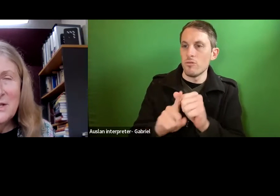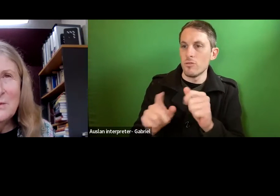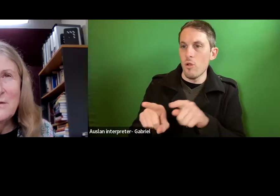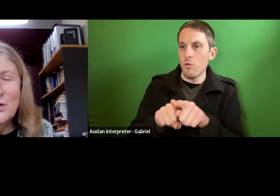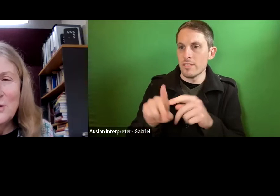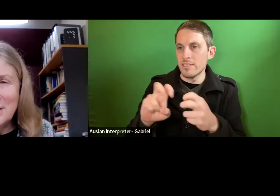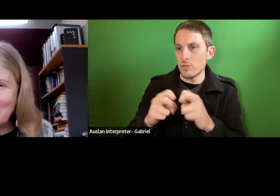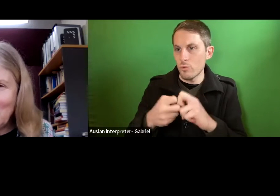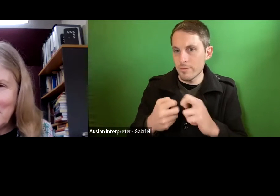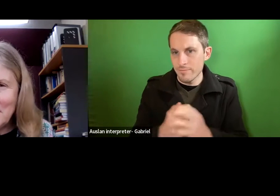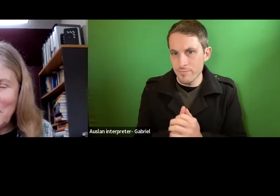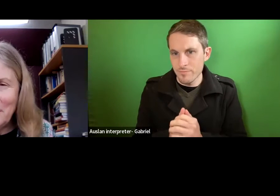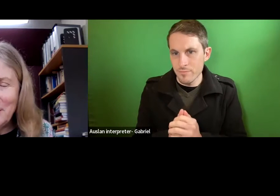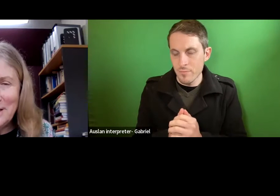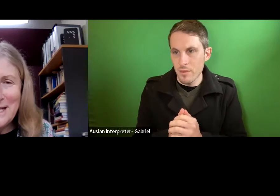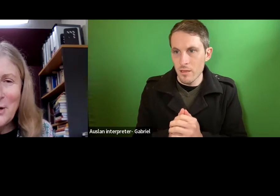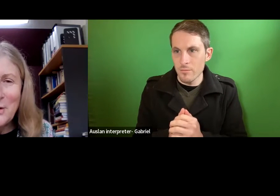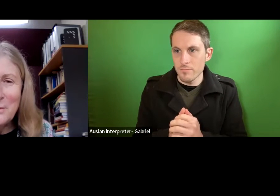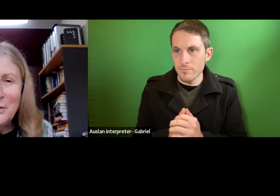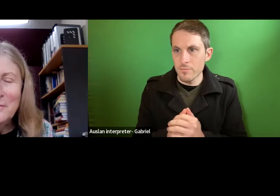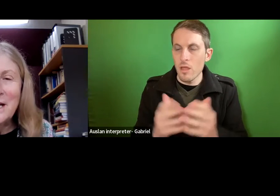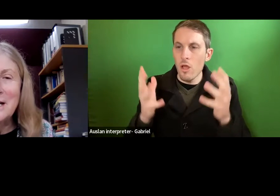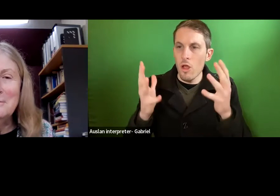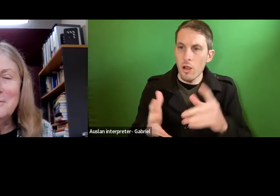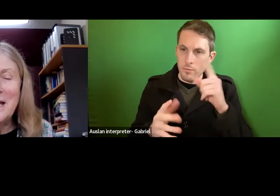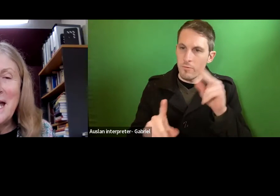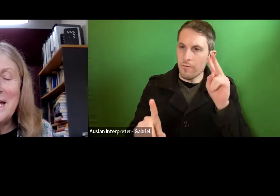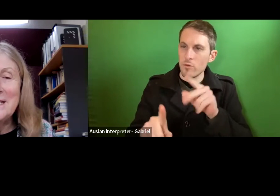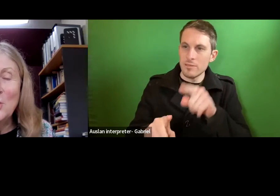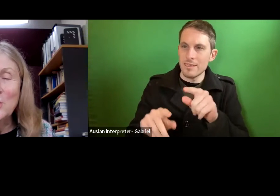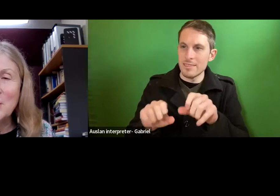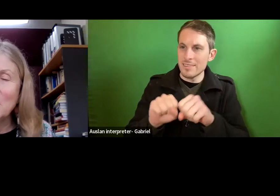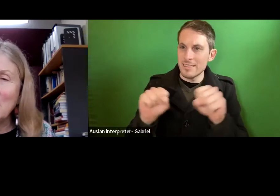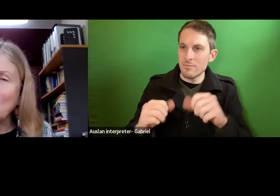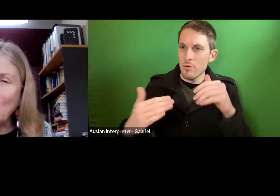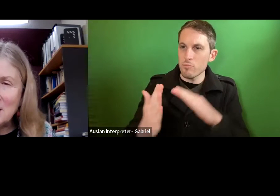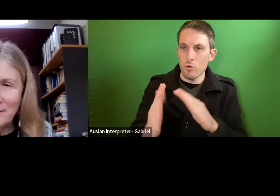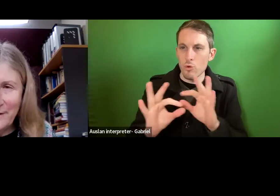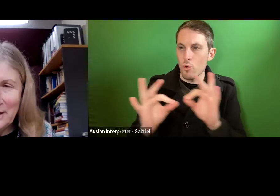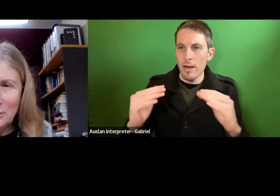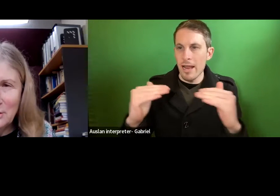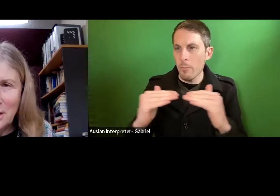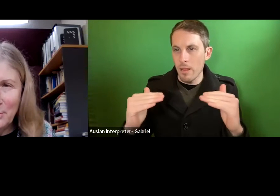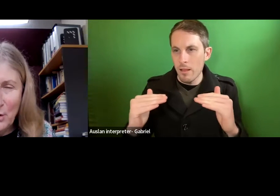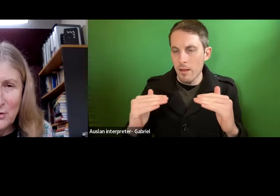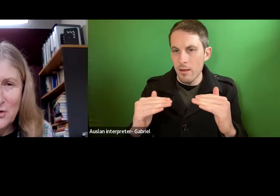This was viewed in many ways as being fairly inequitable and also a wait to fail approach.